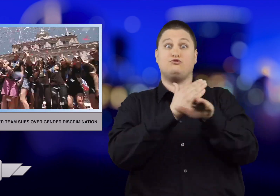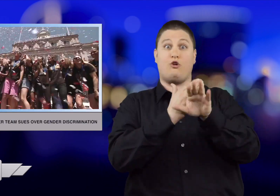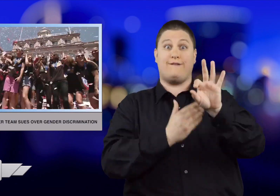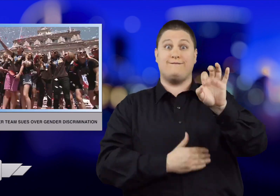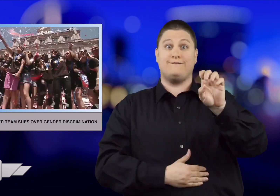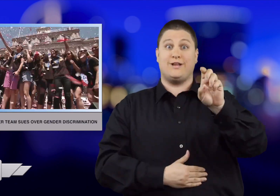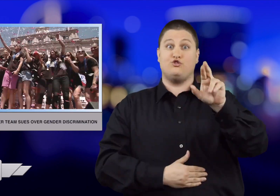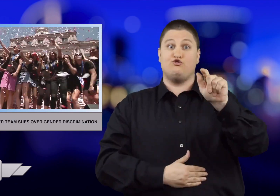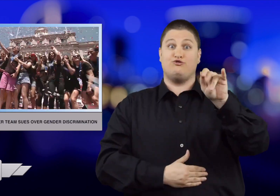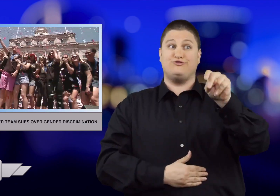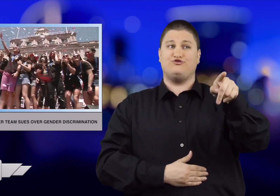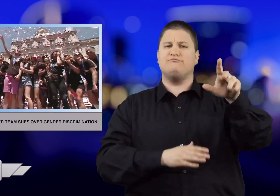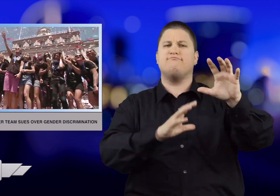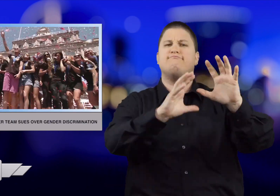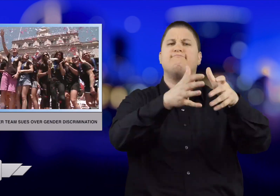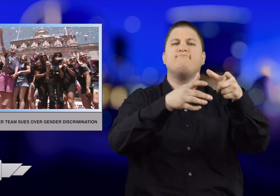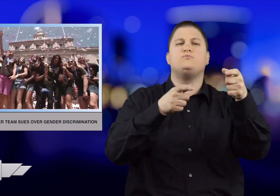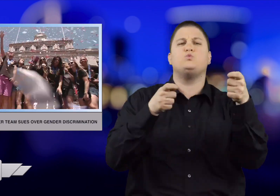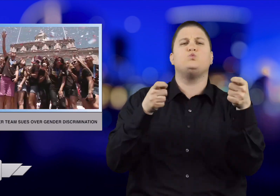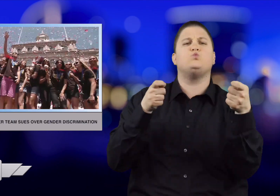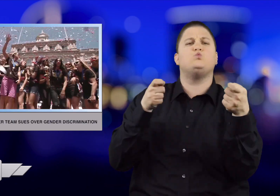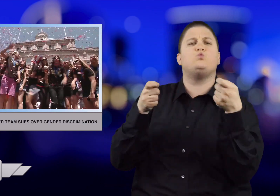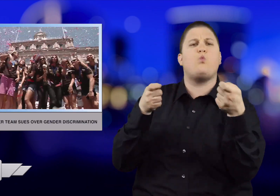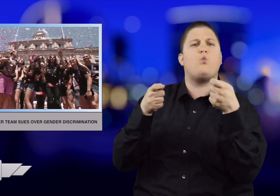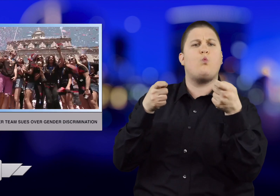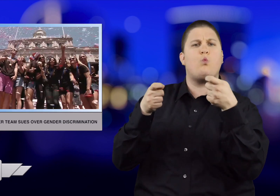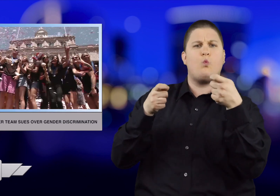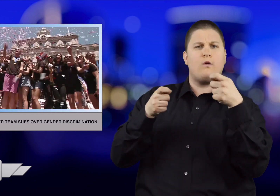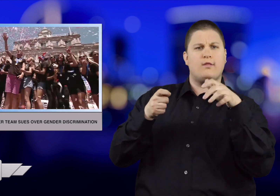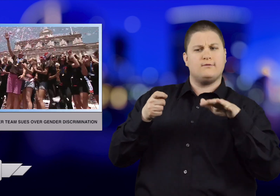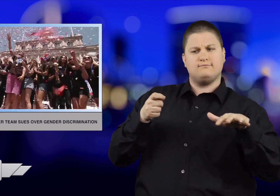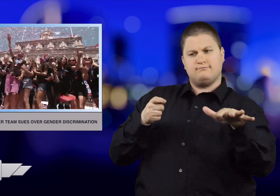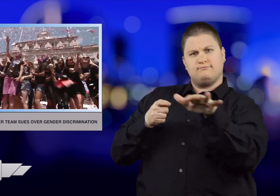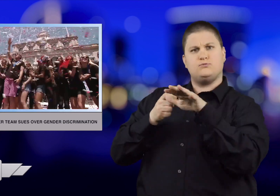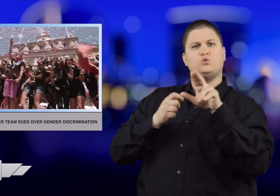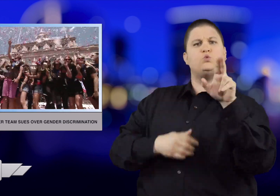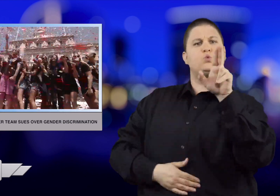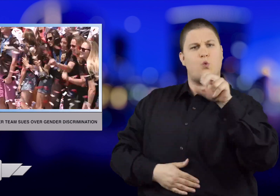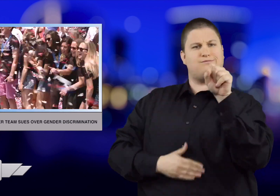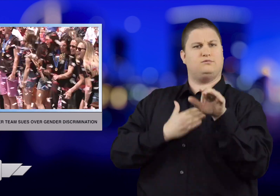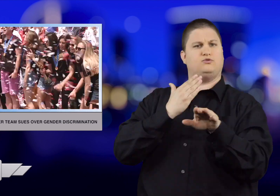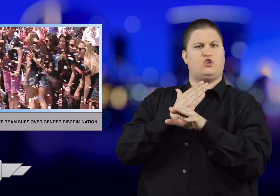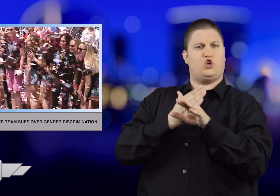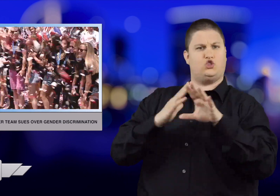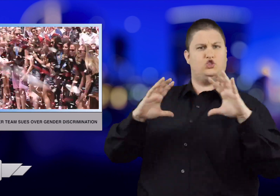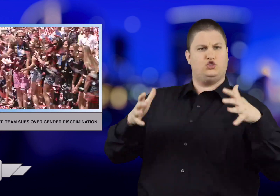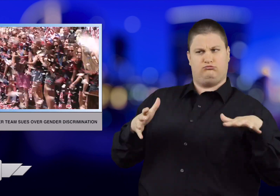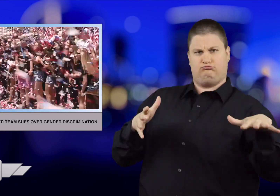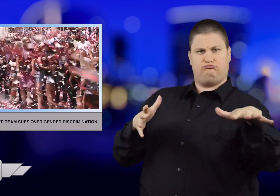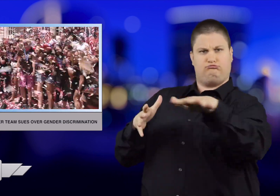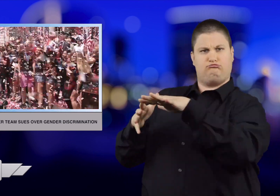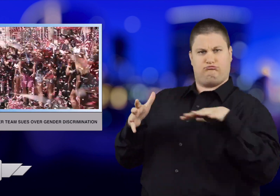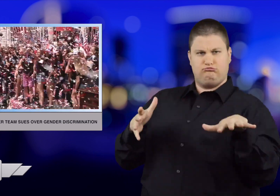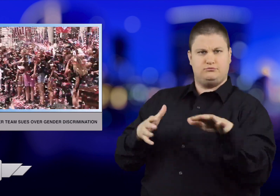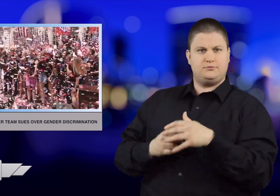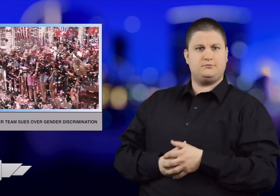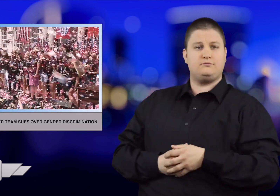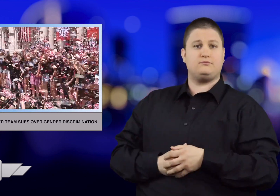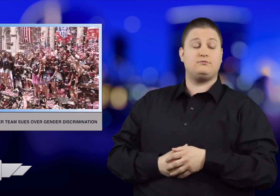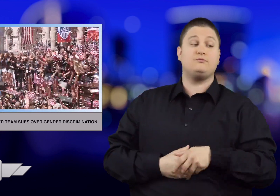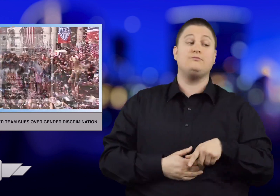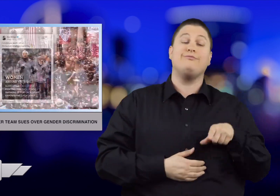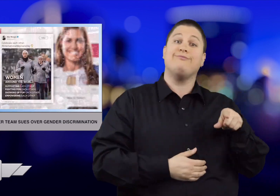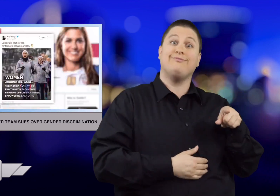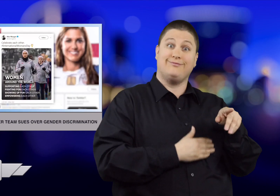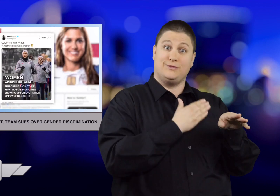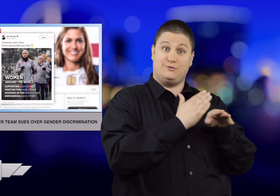The US Soccer Federation is the governing body for US soccer.